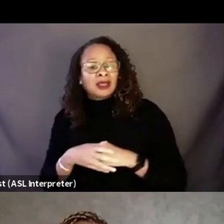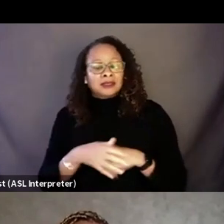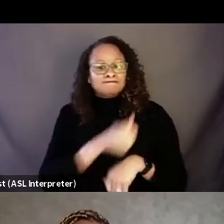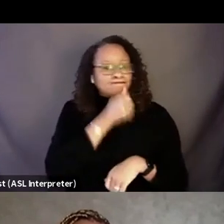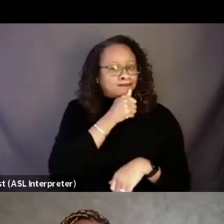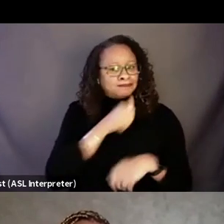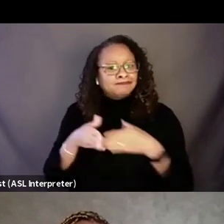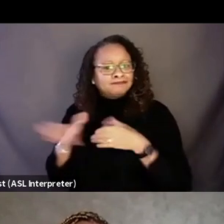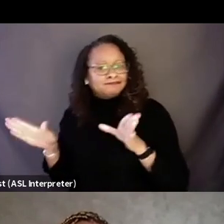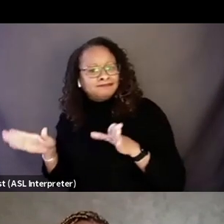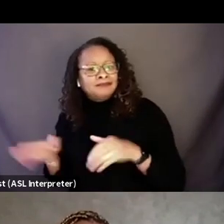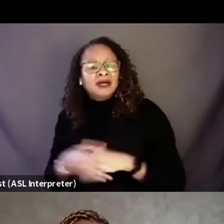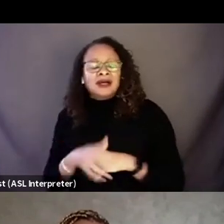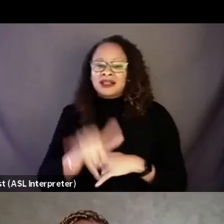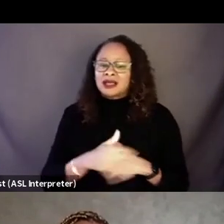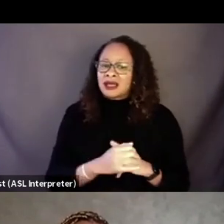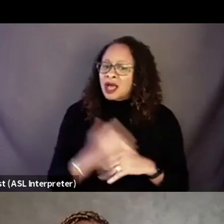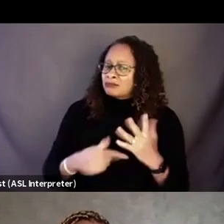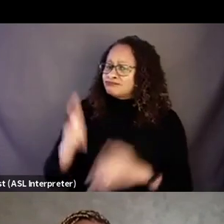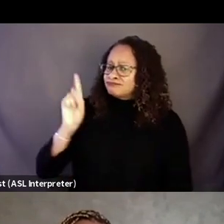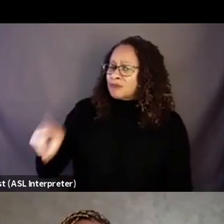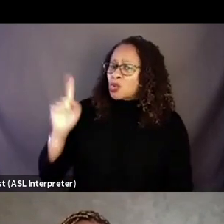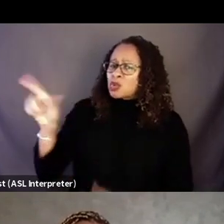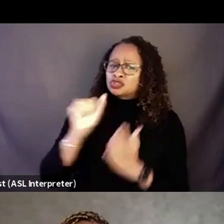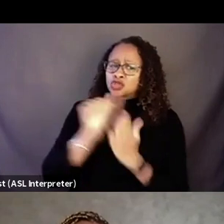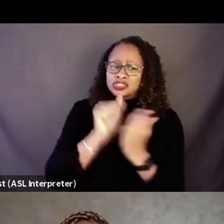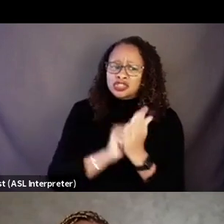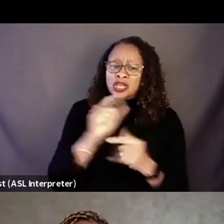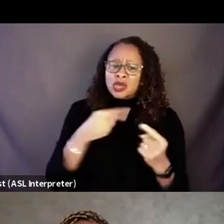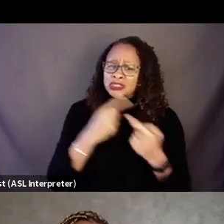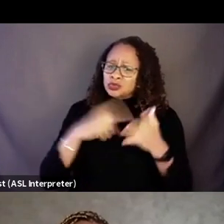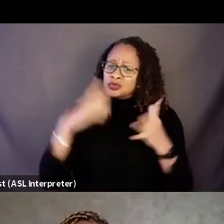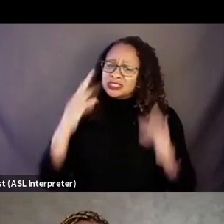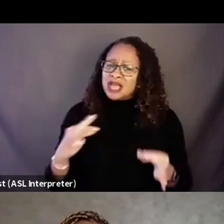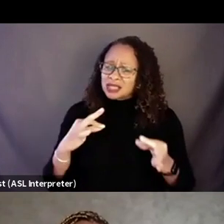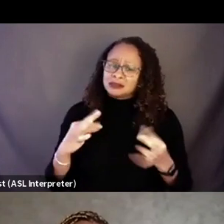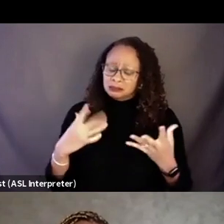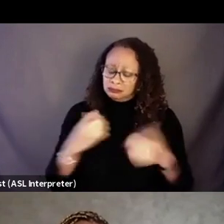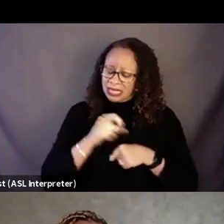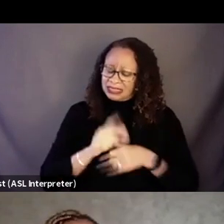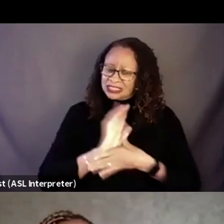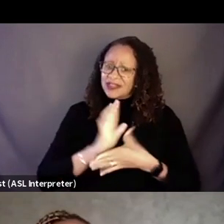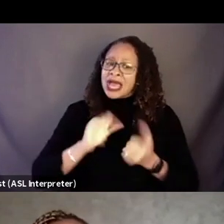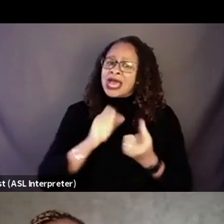And so I wanted to ask you, what was your agenda when you set off to make this film. and how did it change along the way